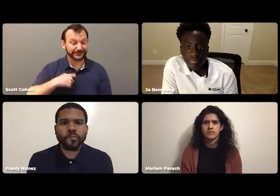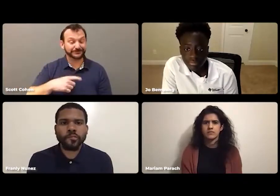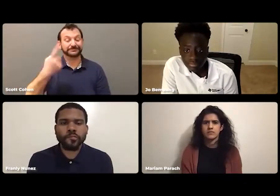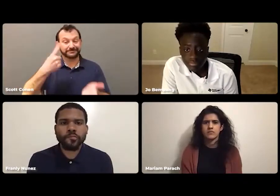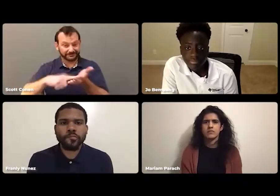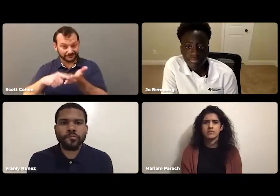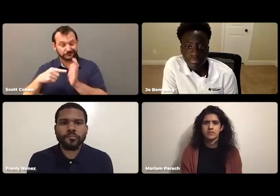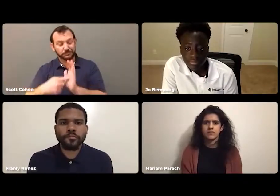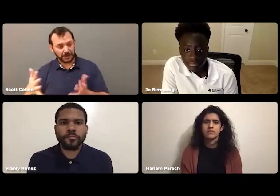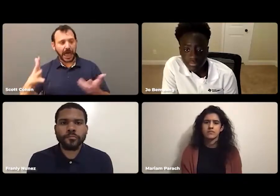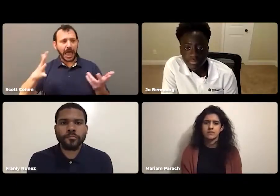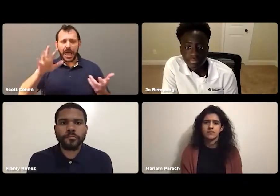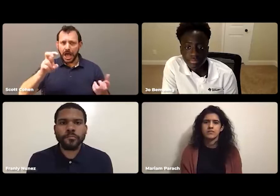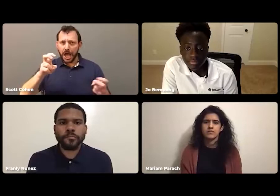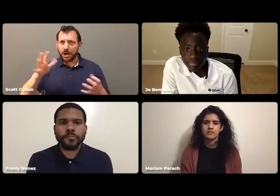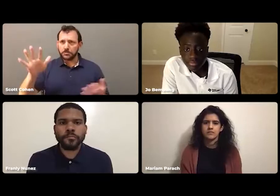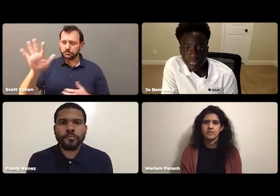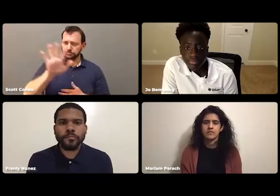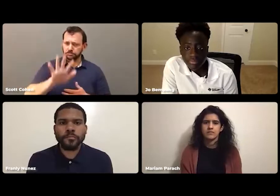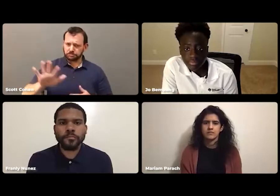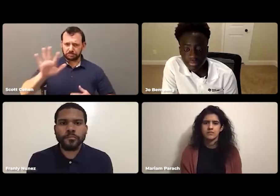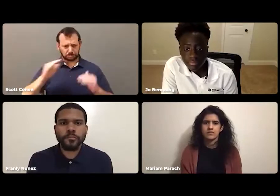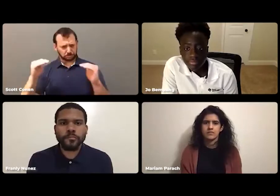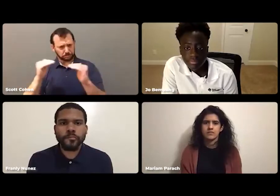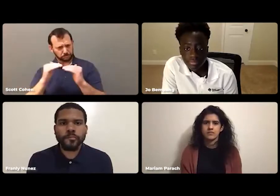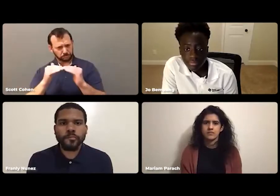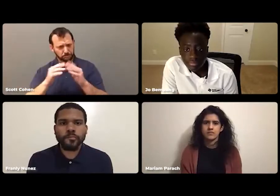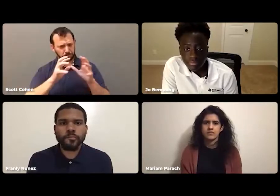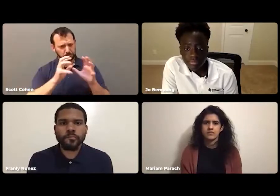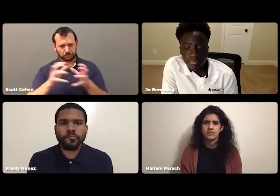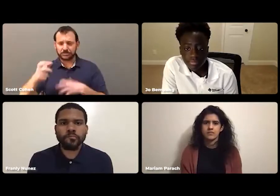Jo, it's interesting you mentioned blue and white collar.